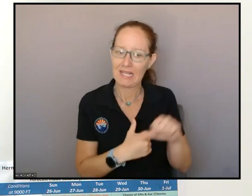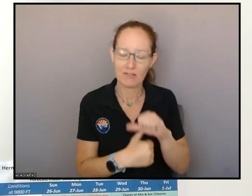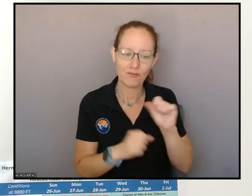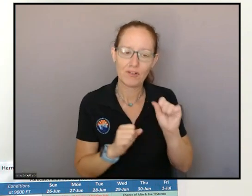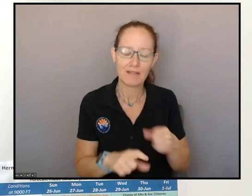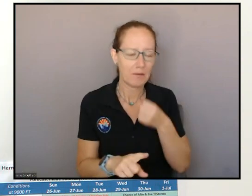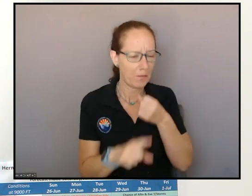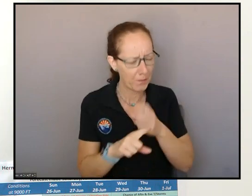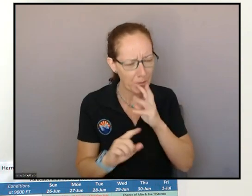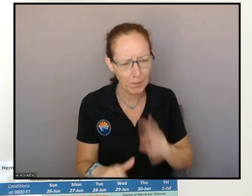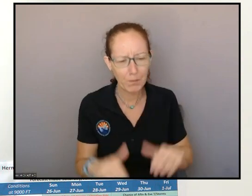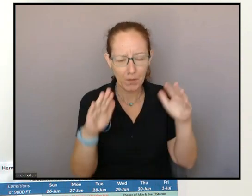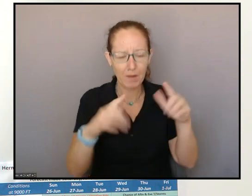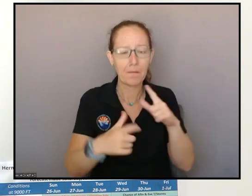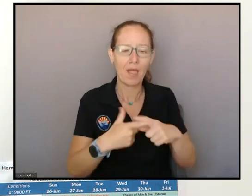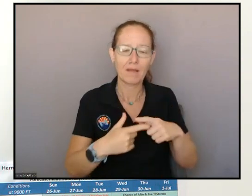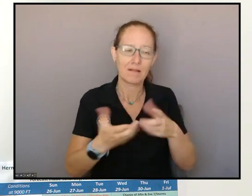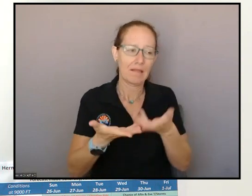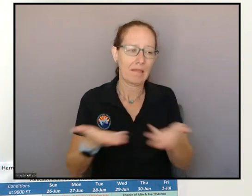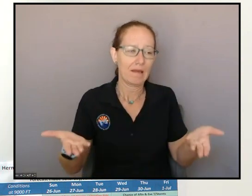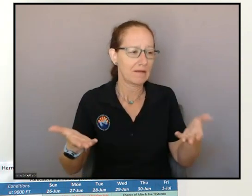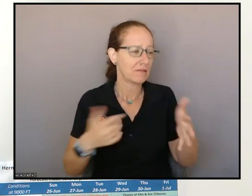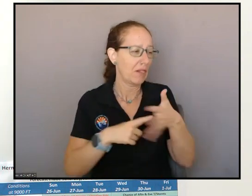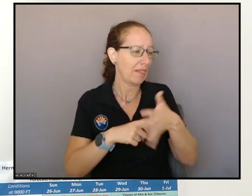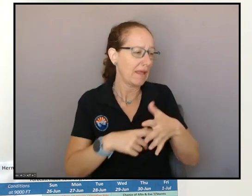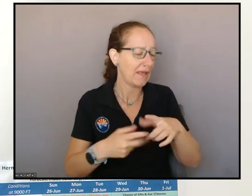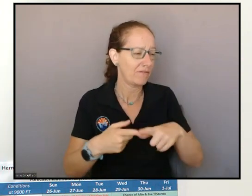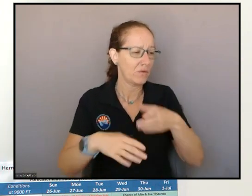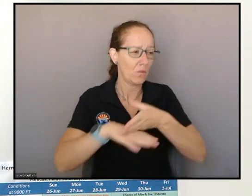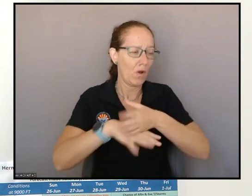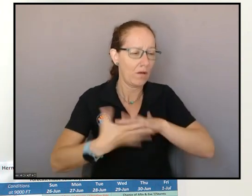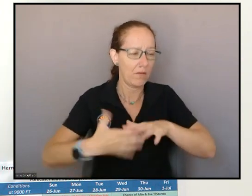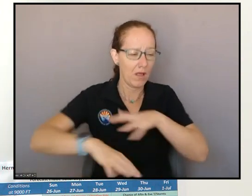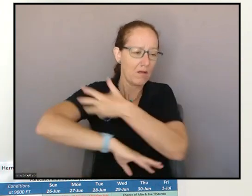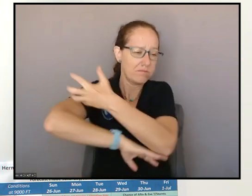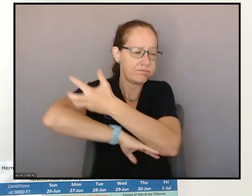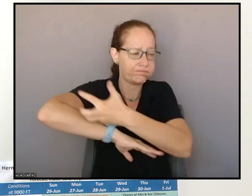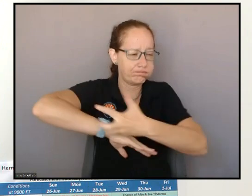debris flows. But as it stands right now through tomorrow night, we're looking at an additional 1 to 1 1/2